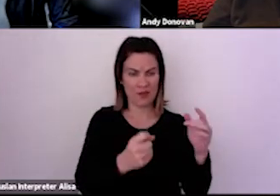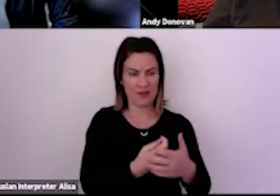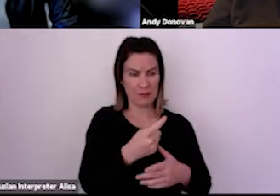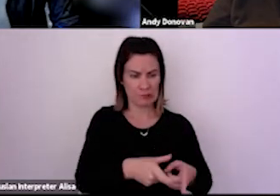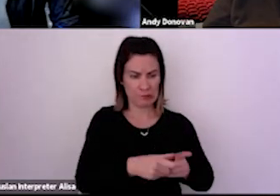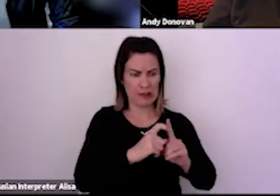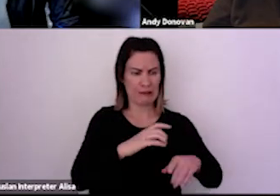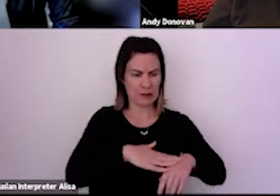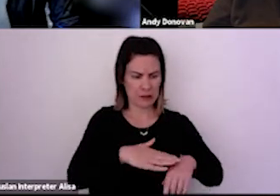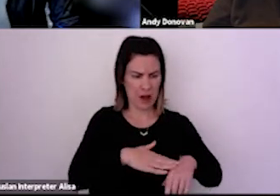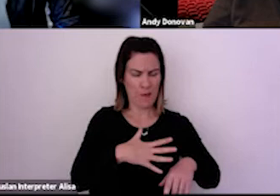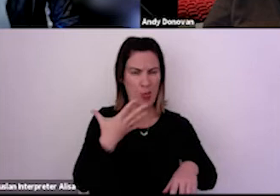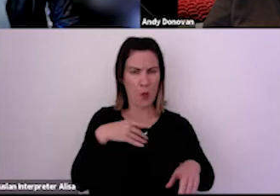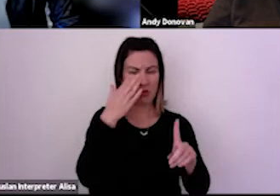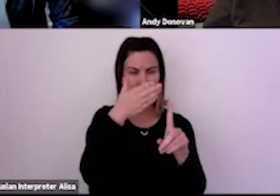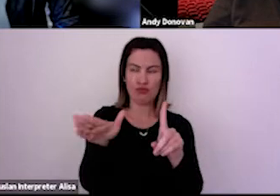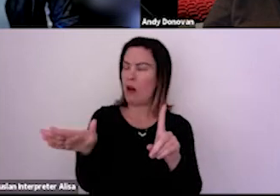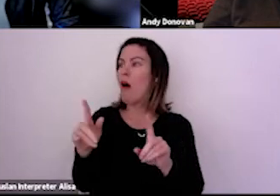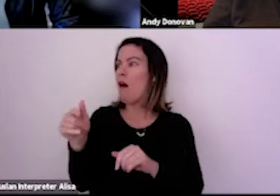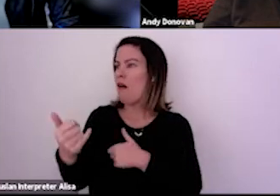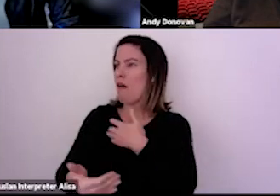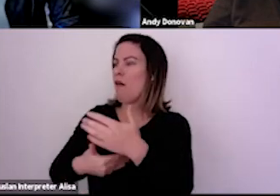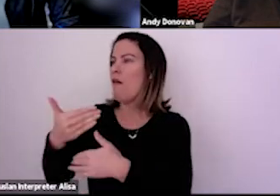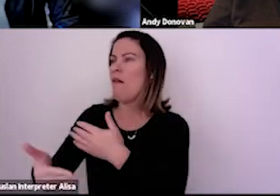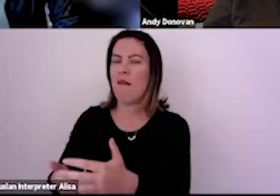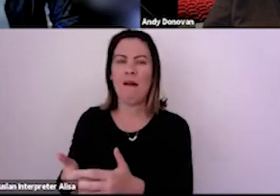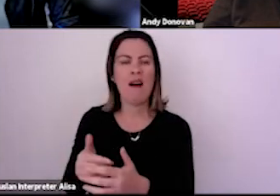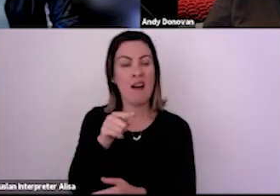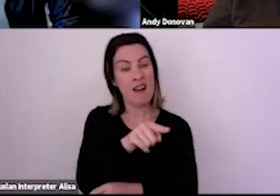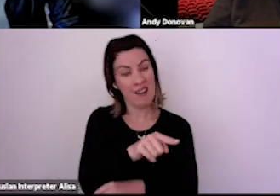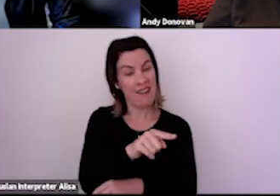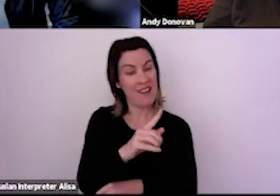That is on the work that helps me to make sense of the pandemic is really interesting. People